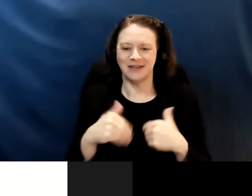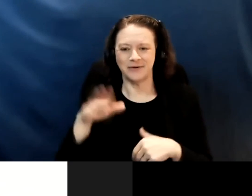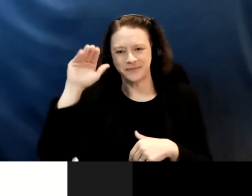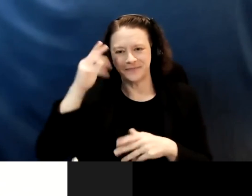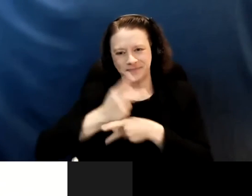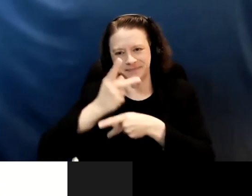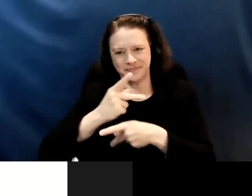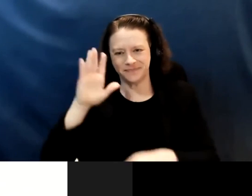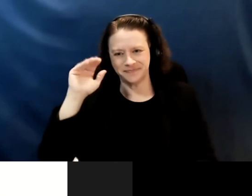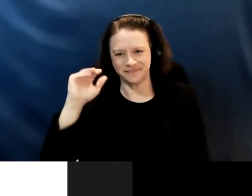Bye bye. - Bye bye.